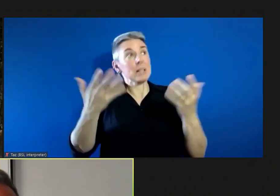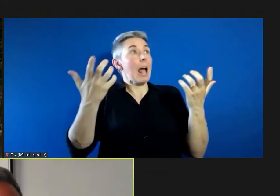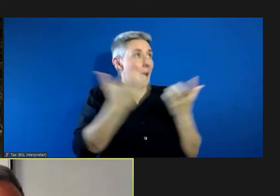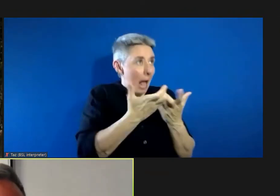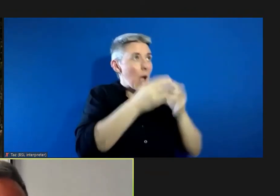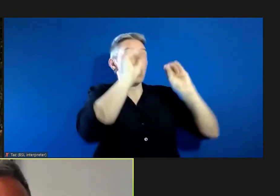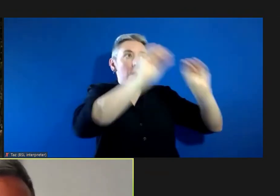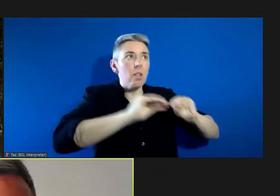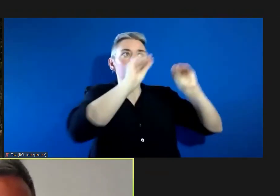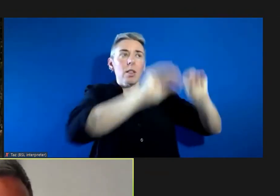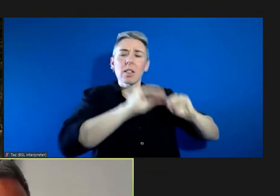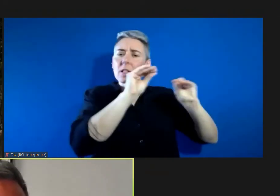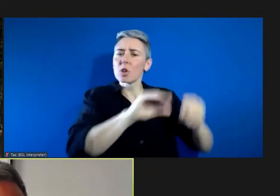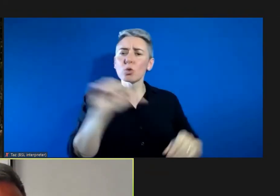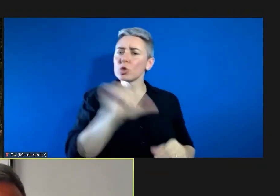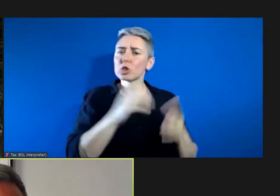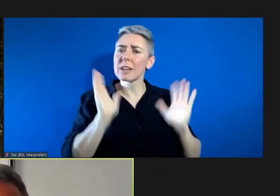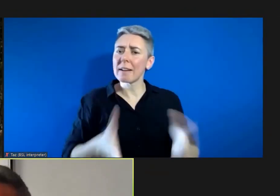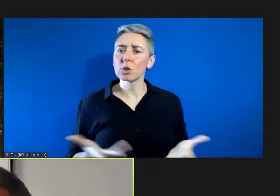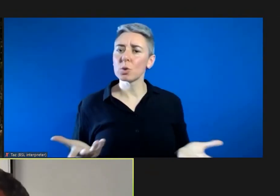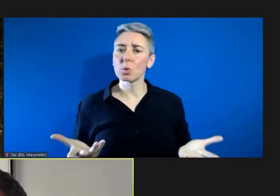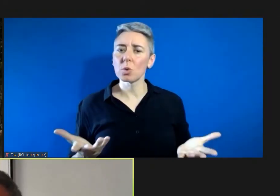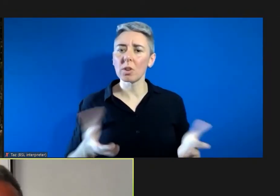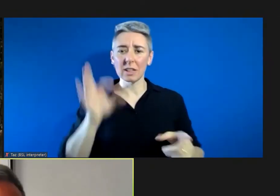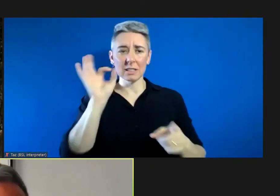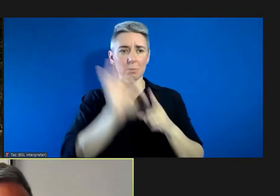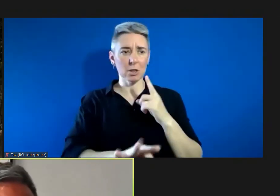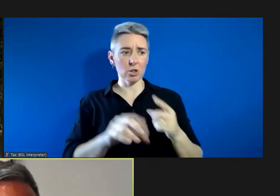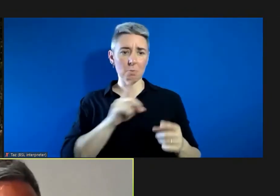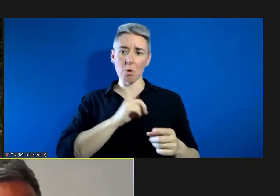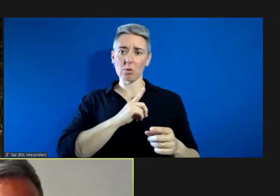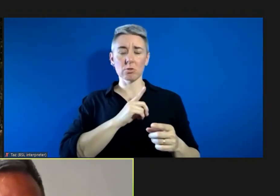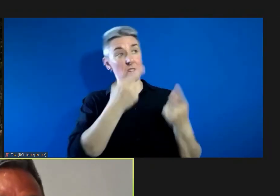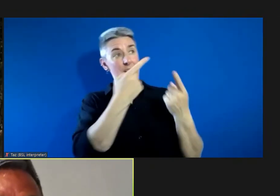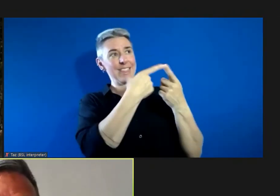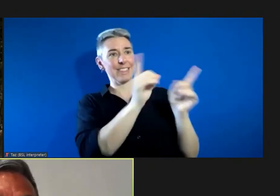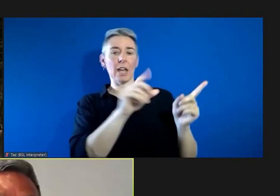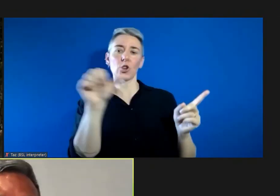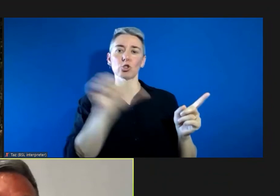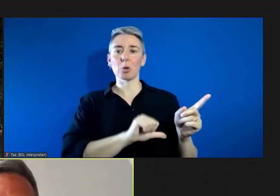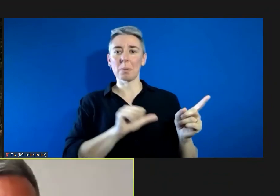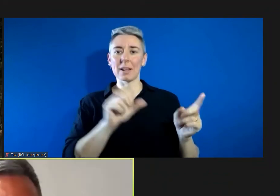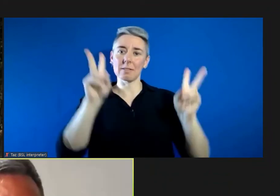when you're talking about people who apparently are the founts of all knowledge.